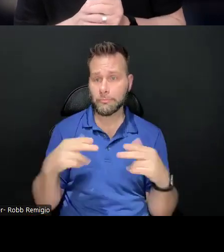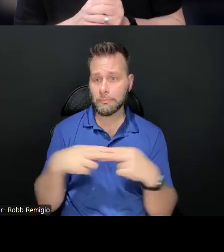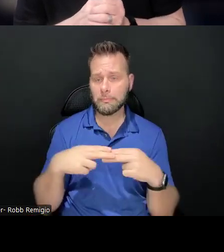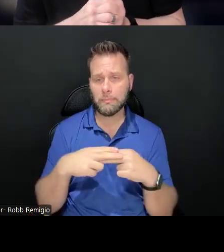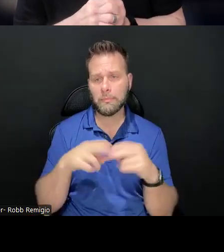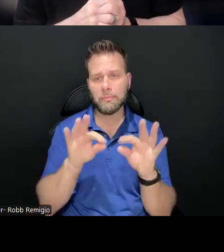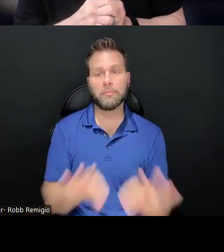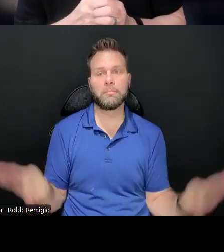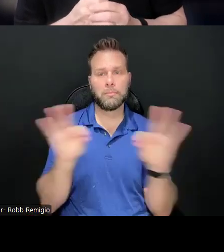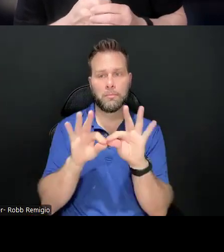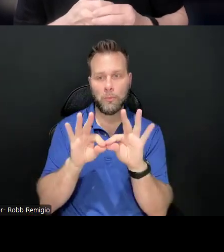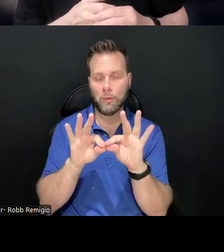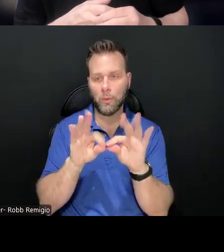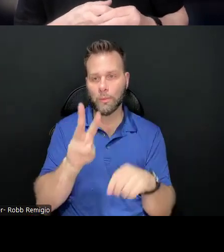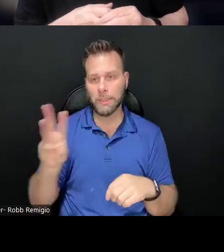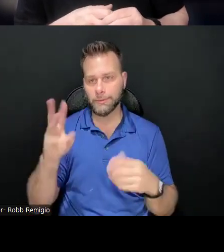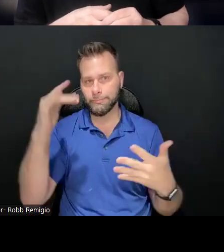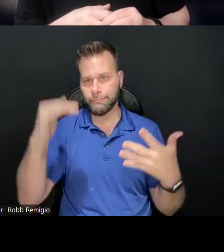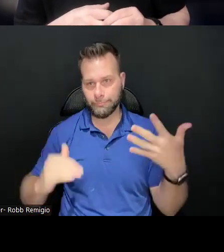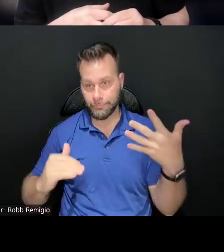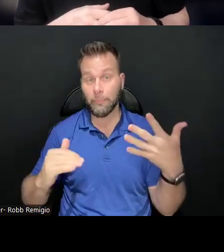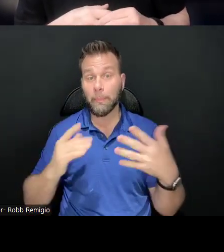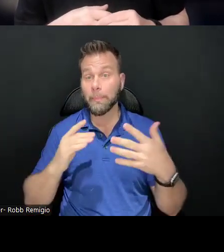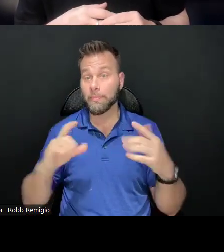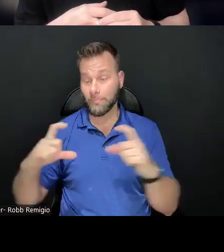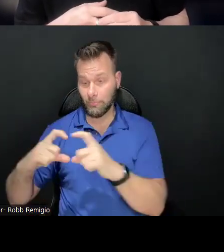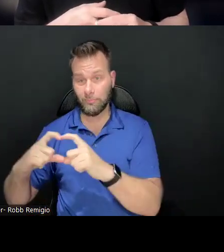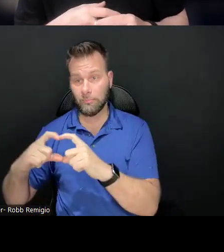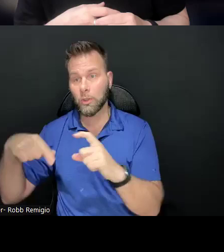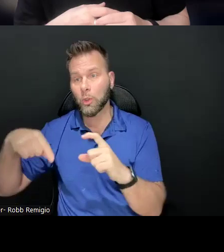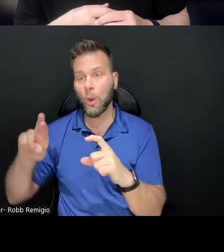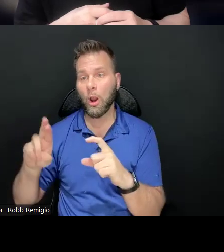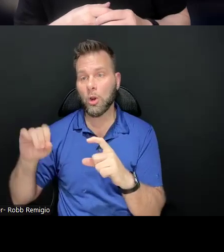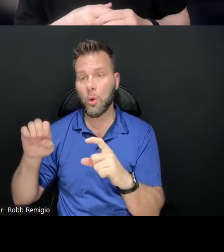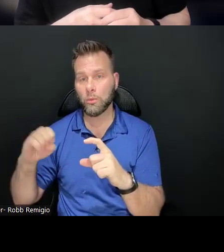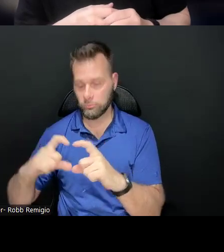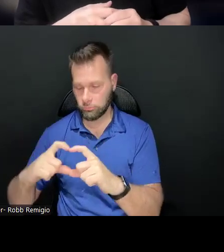would encourage you to look I also have a QR code on the bottom-right.